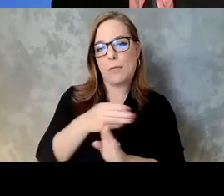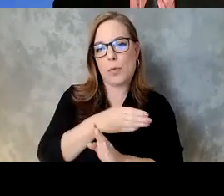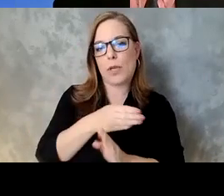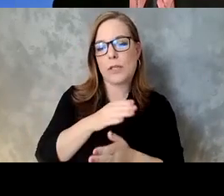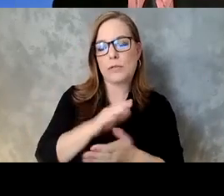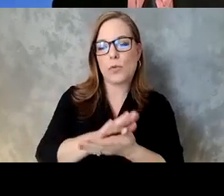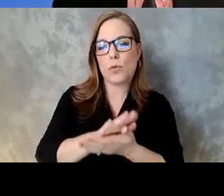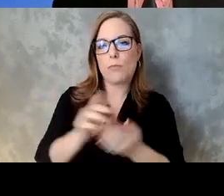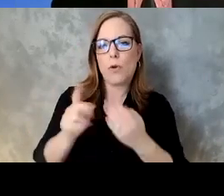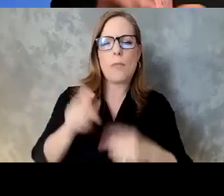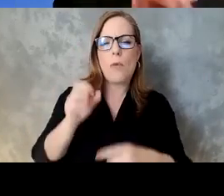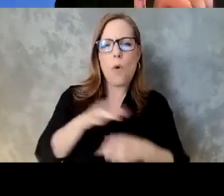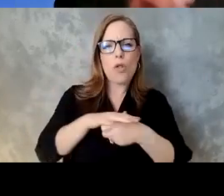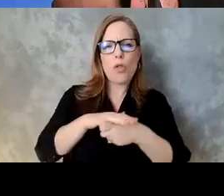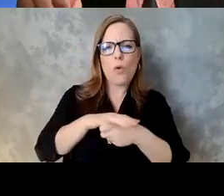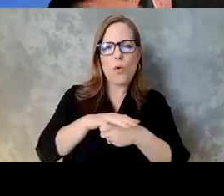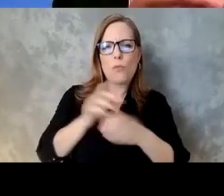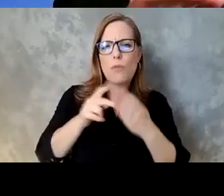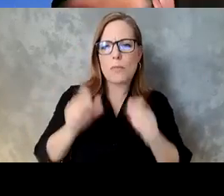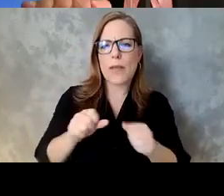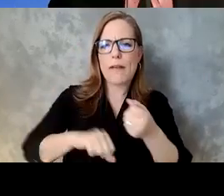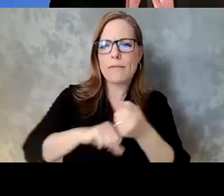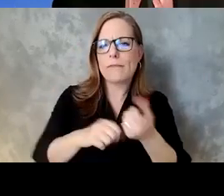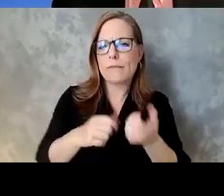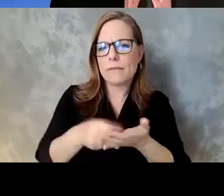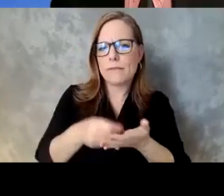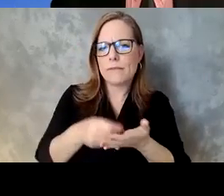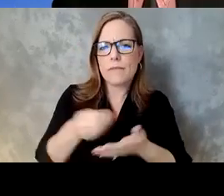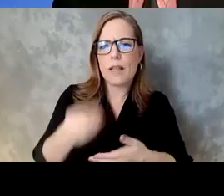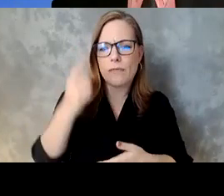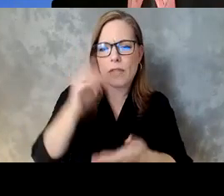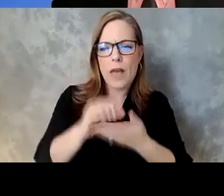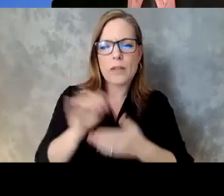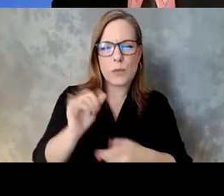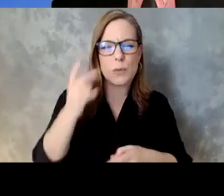these children which is labeled other in this chart as you see kind of along the bottom